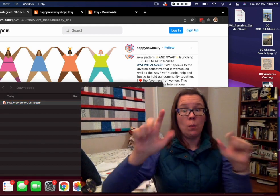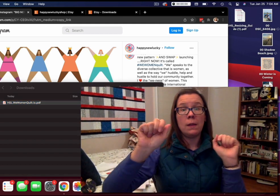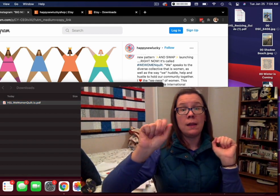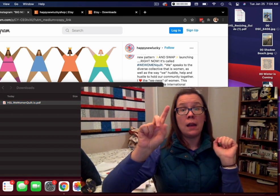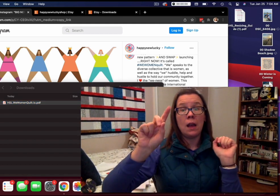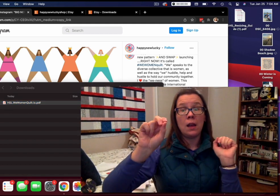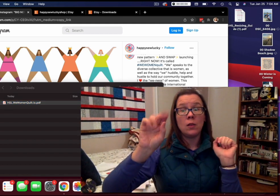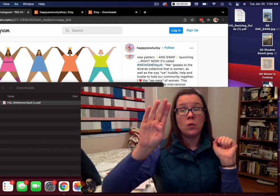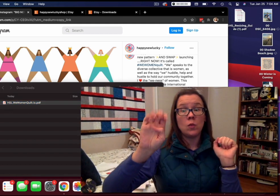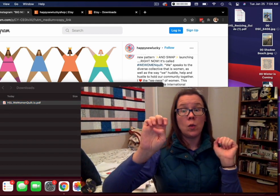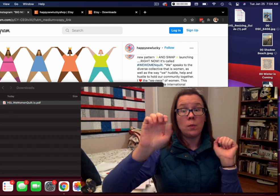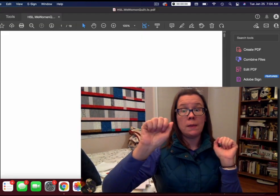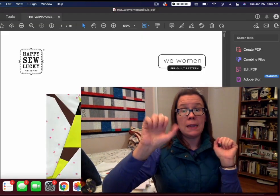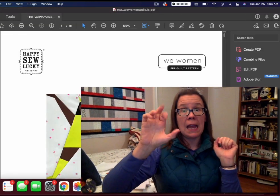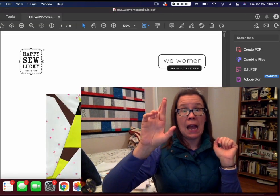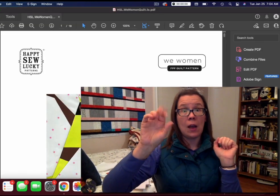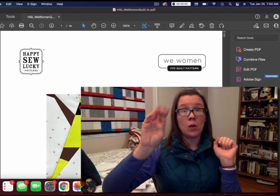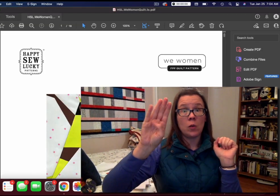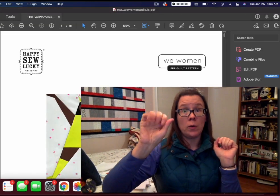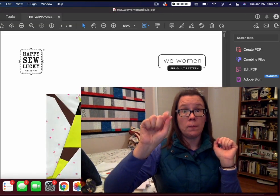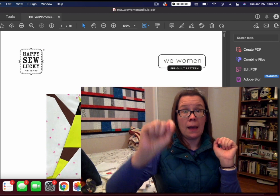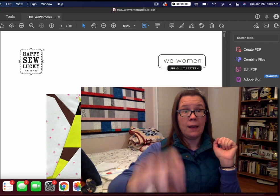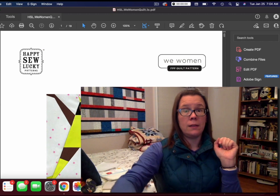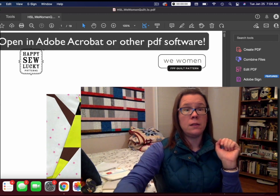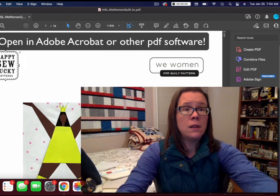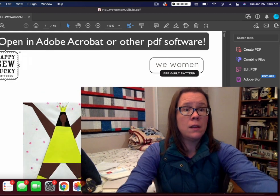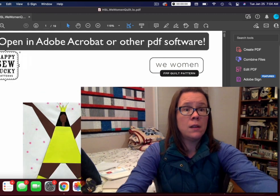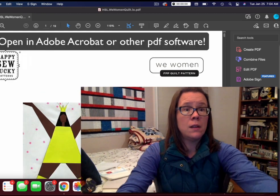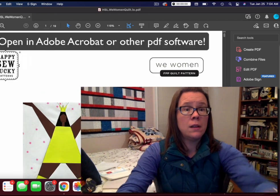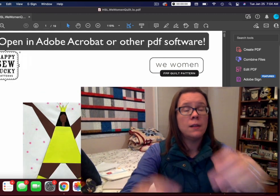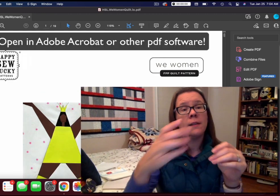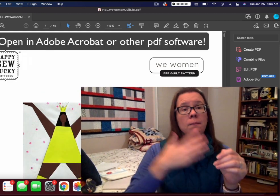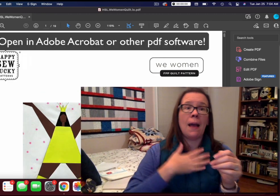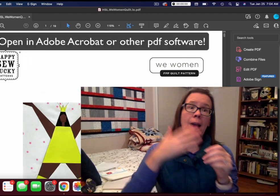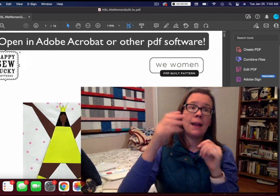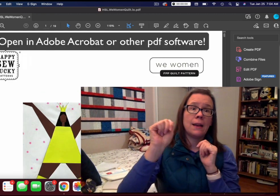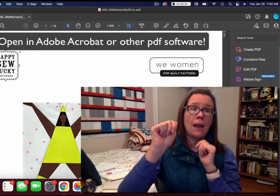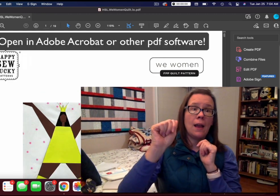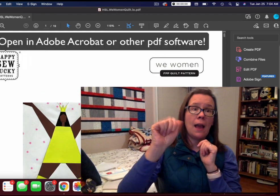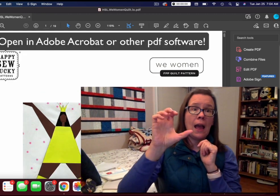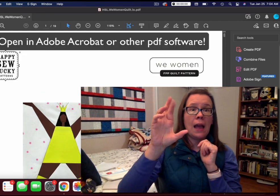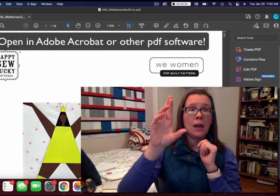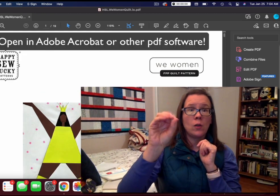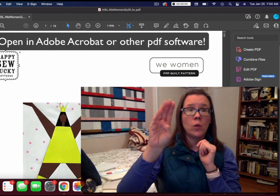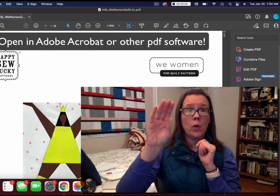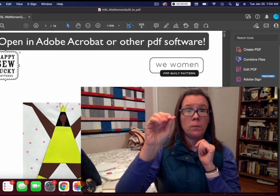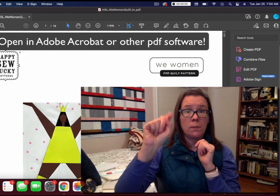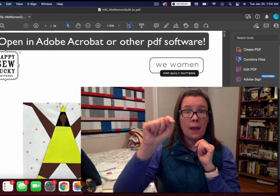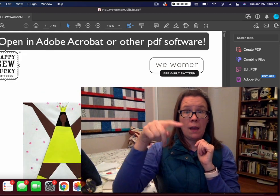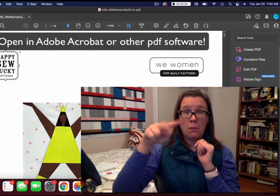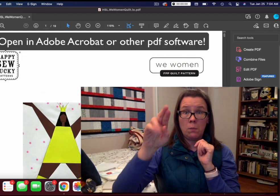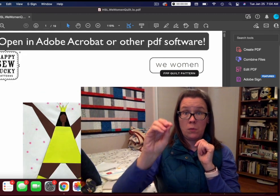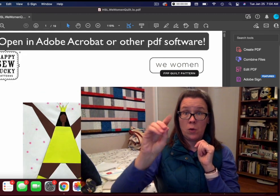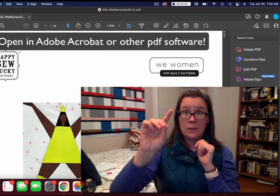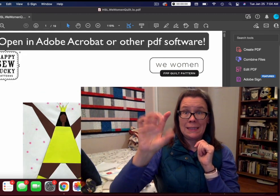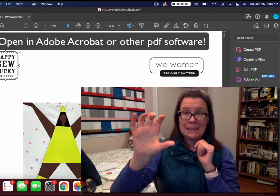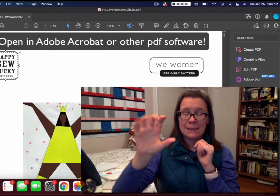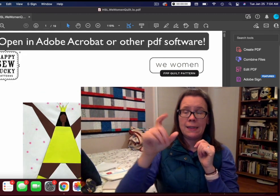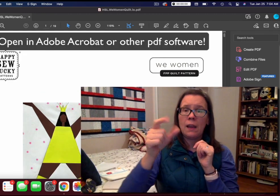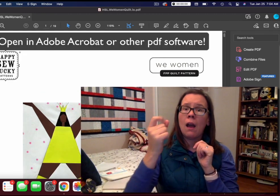Um you'll notice on my computer when I click on it, it pops up with Adobe Acrobat - mine